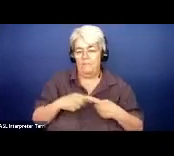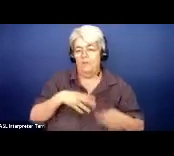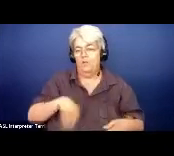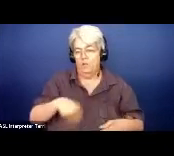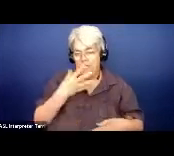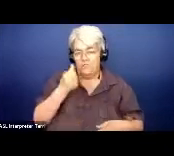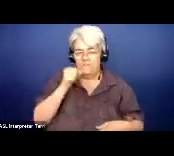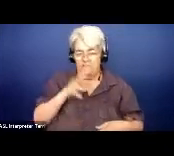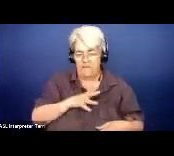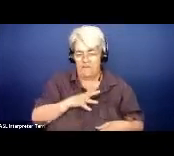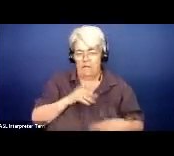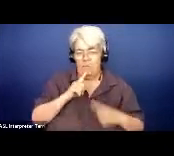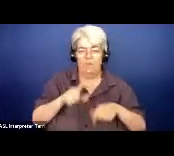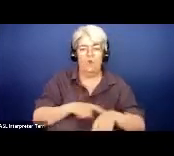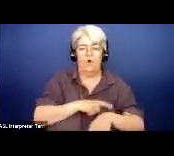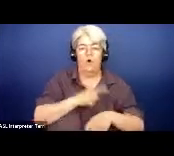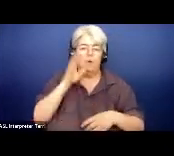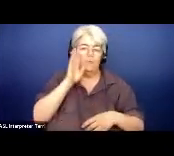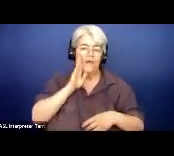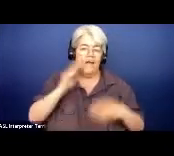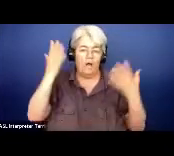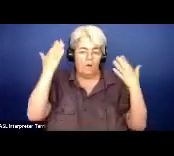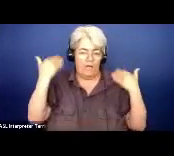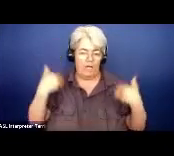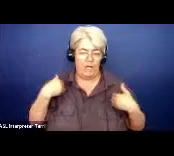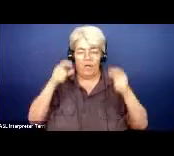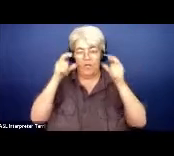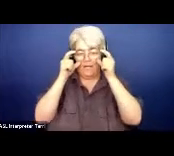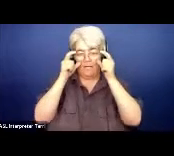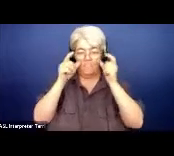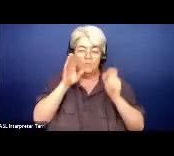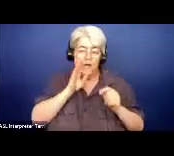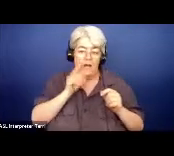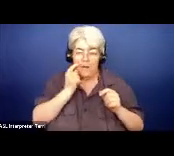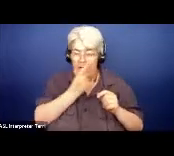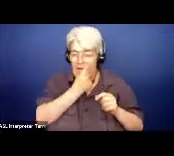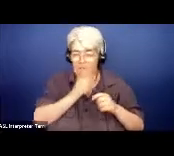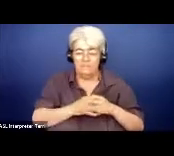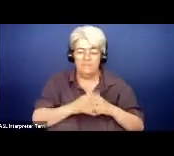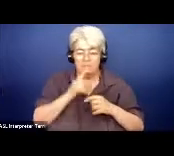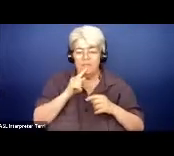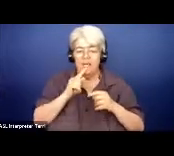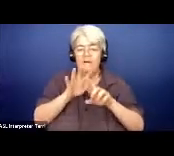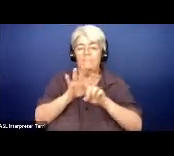with long brown hair. I wear glasses and have brown eyes. I have the blur effect on in my